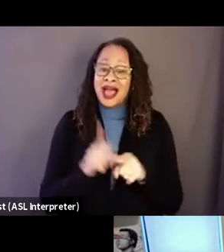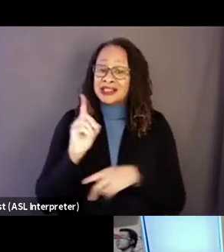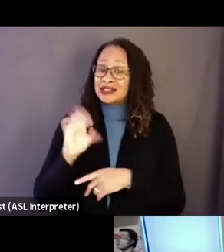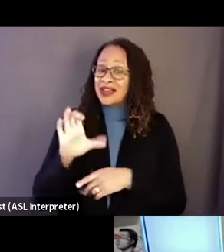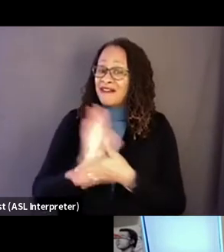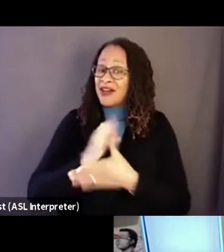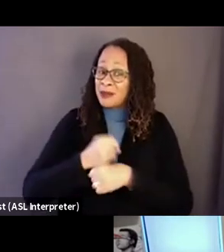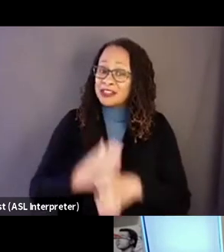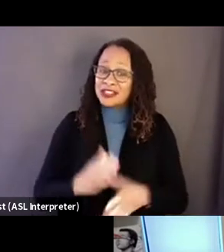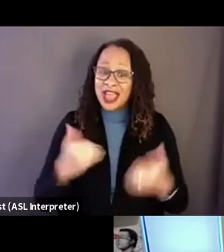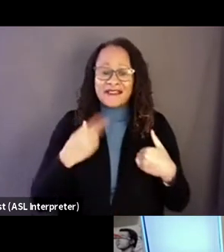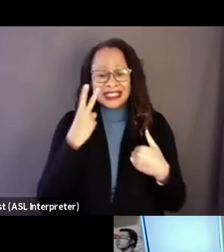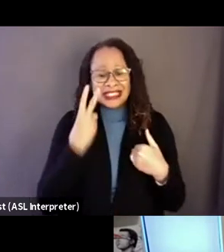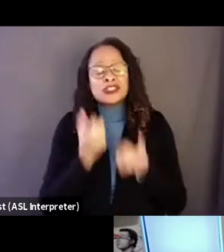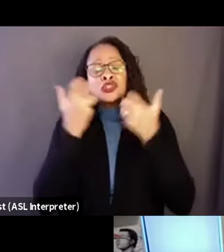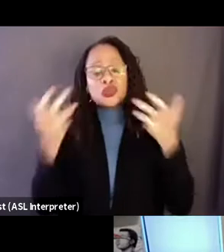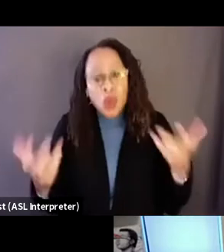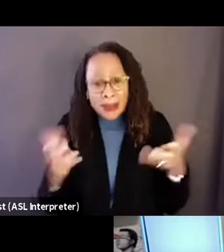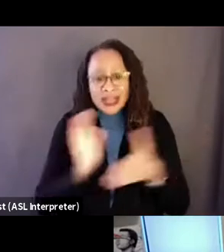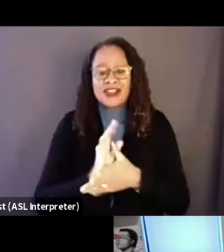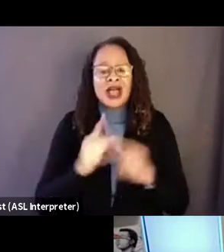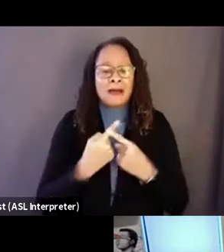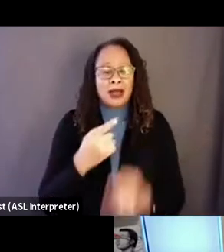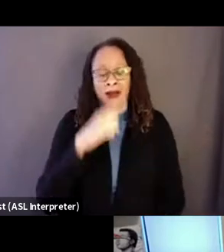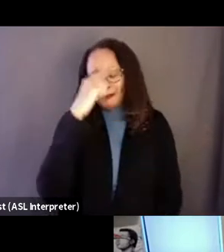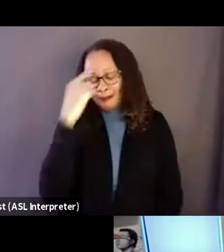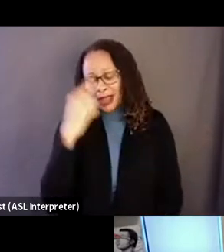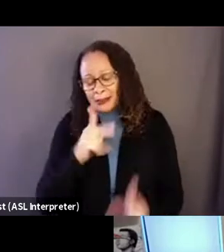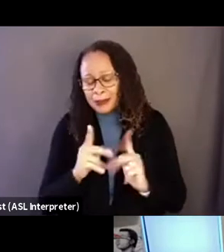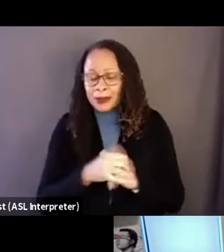having seen so many films about black folks being harmed